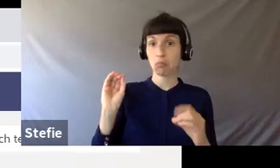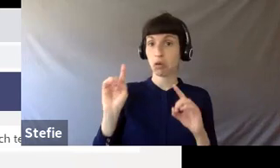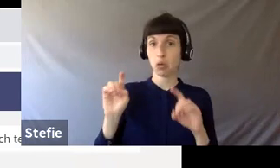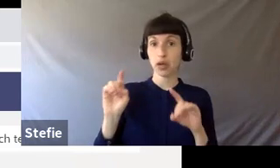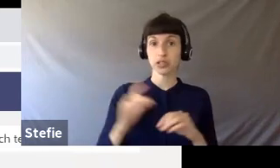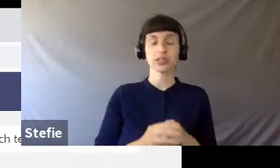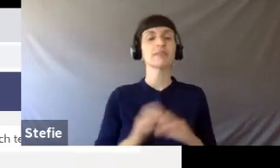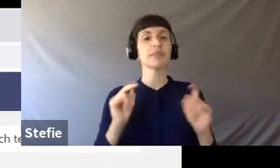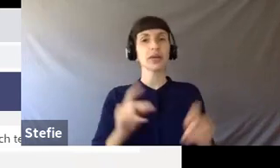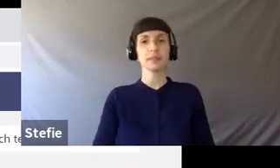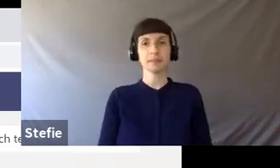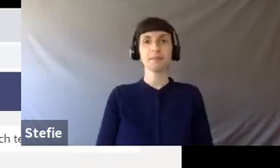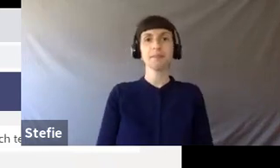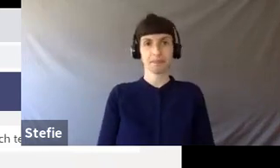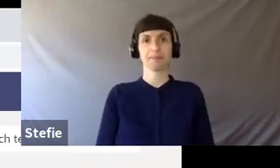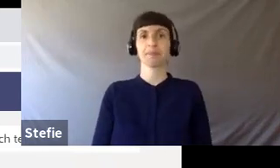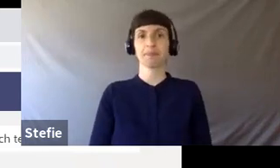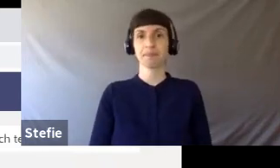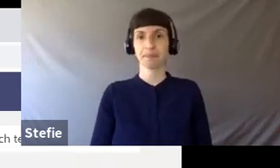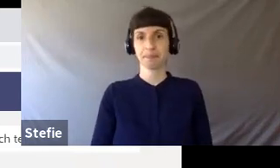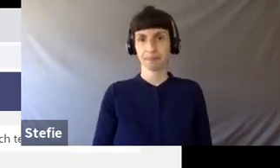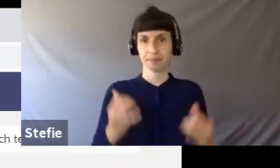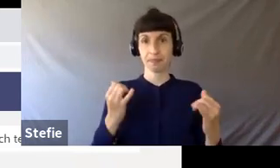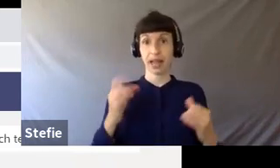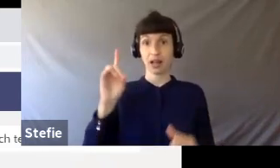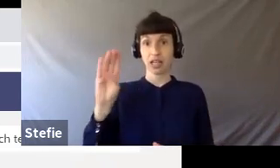I'm going to stop there and see if there are any questions. JEFF: Not at this time.